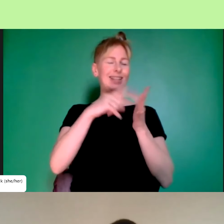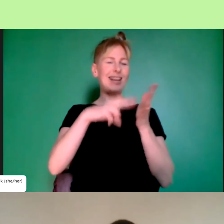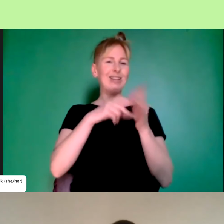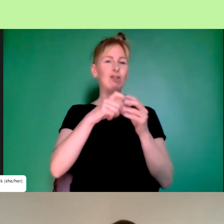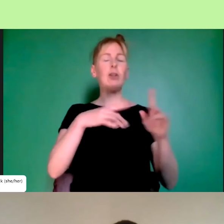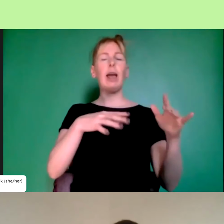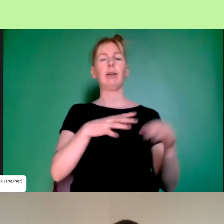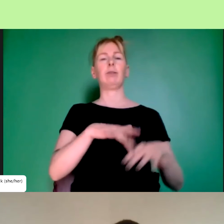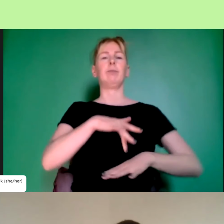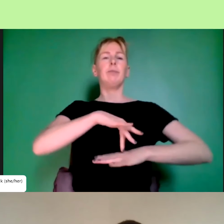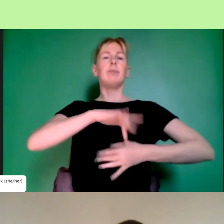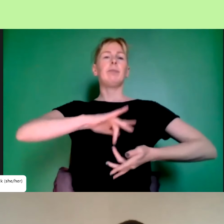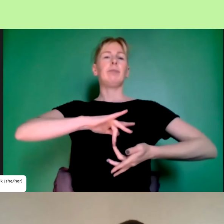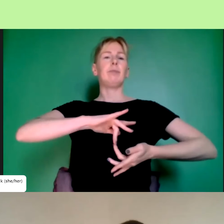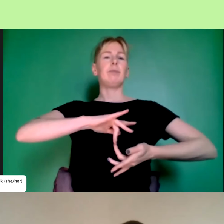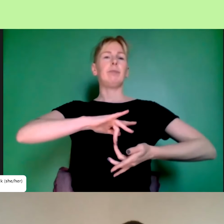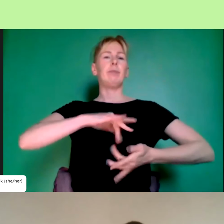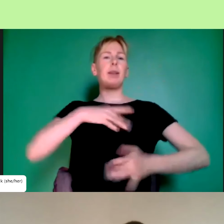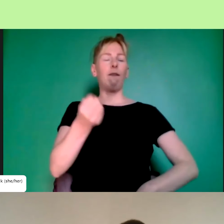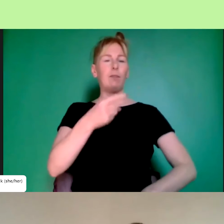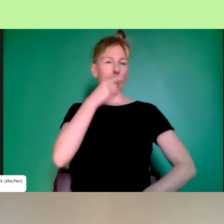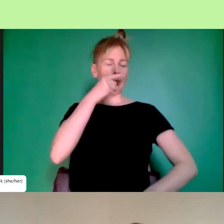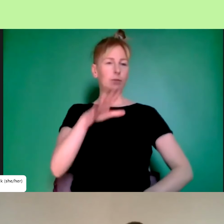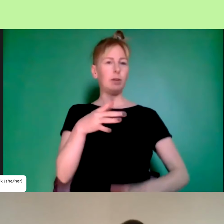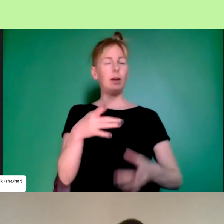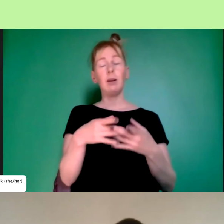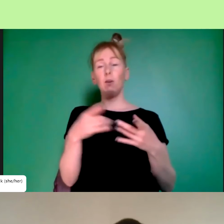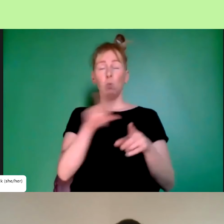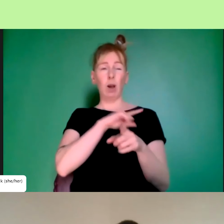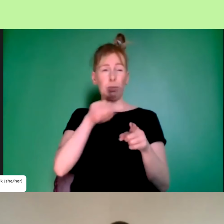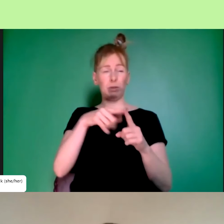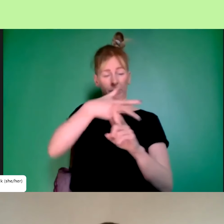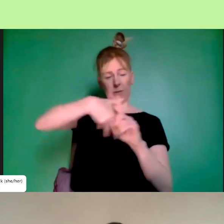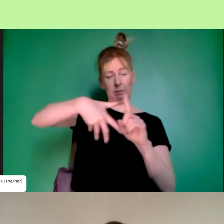working class, as opposed to be people who are without a culture, and that to access